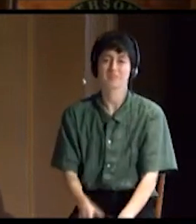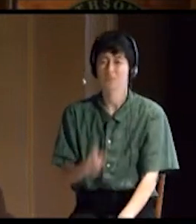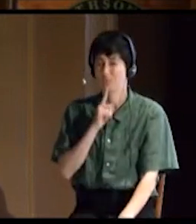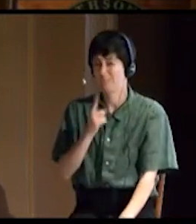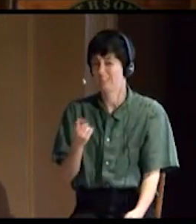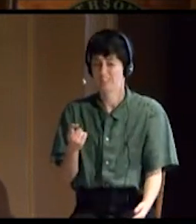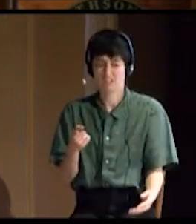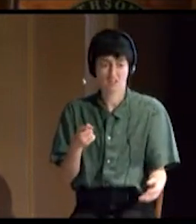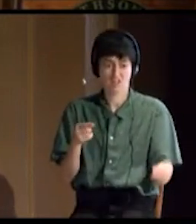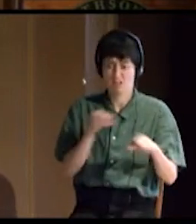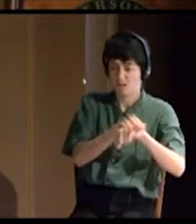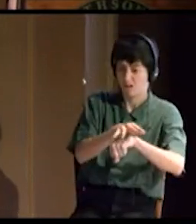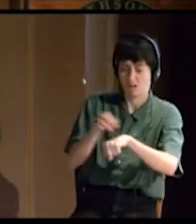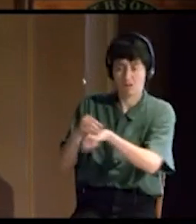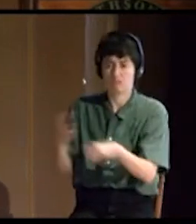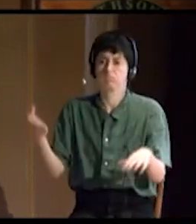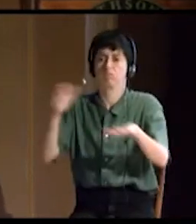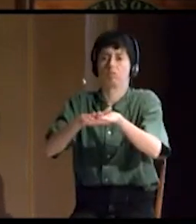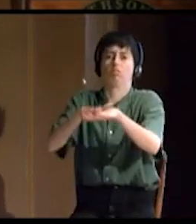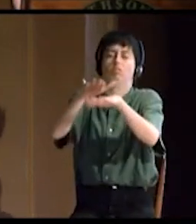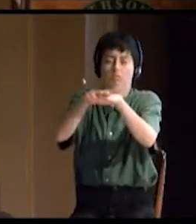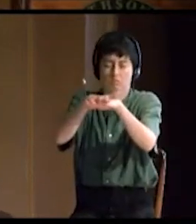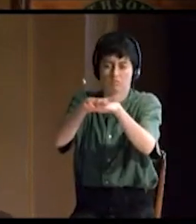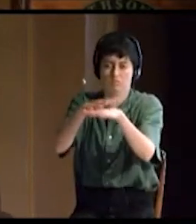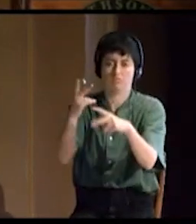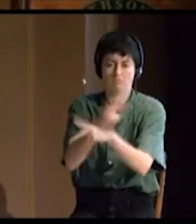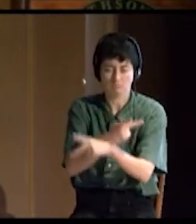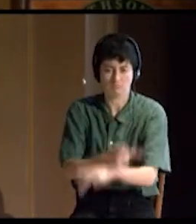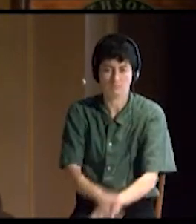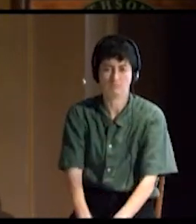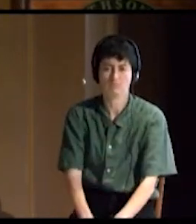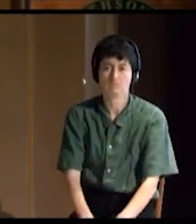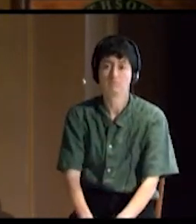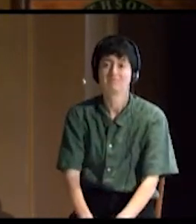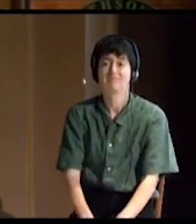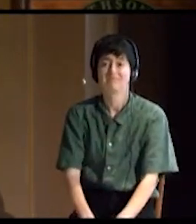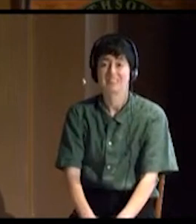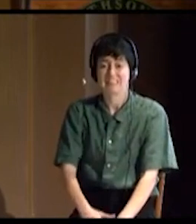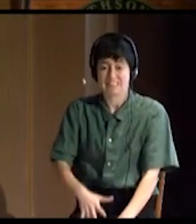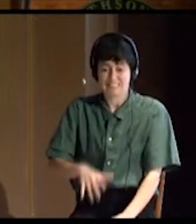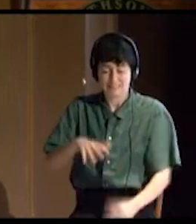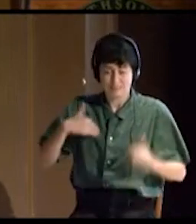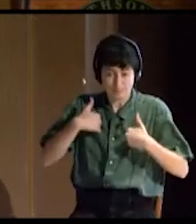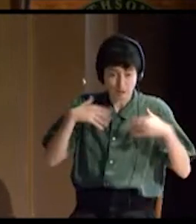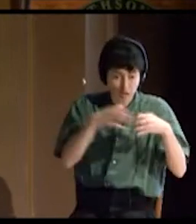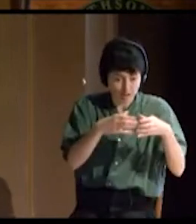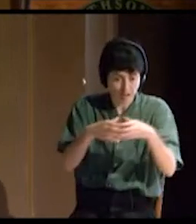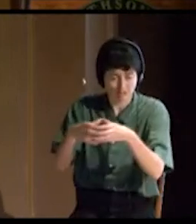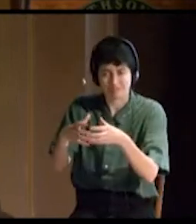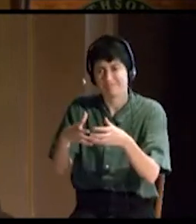what are species' responses to climate change? And if you saw Megan Balk's talk this morning, this is gonna be a little bit of a review for you,